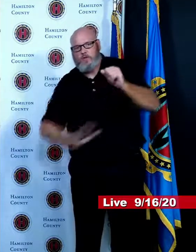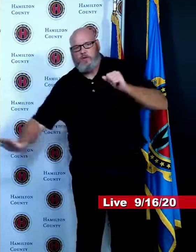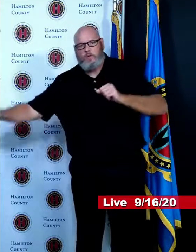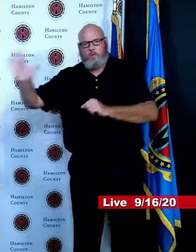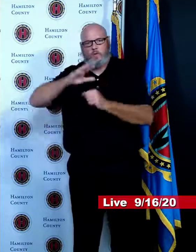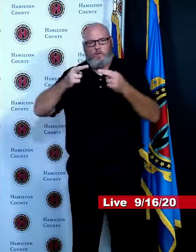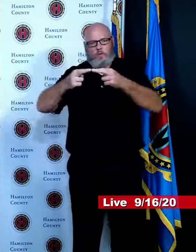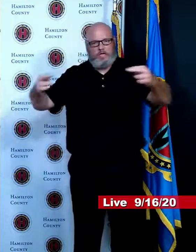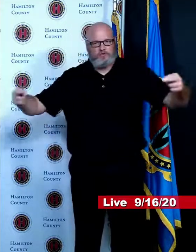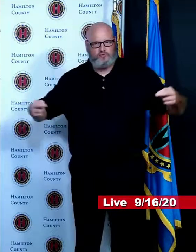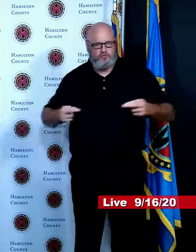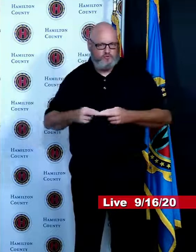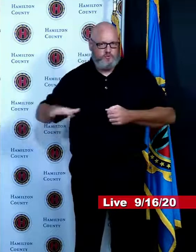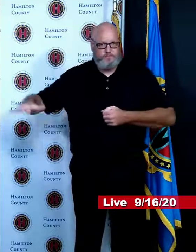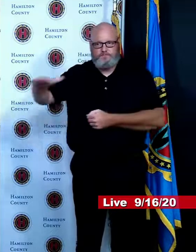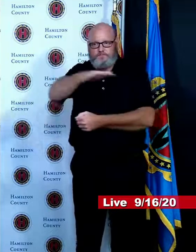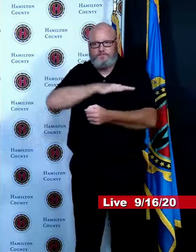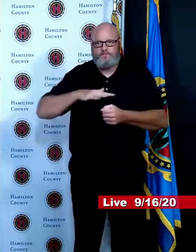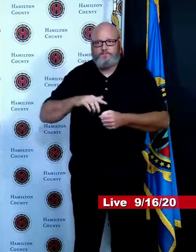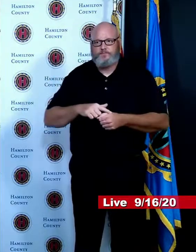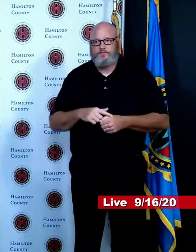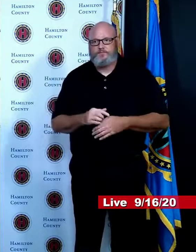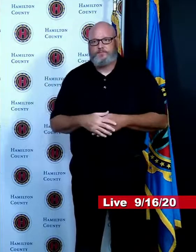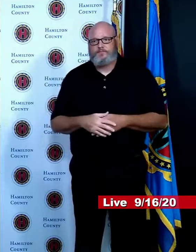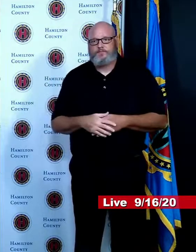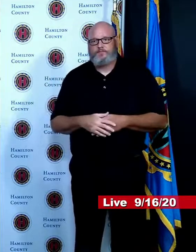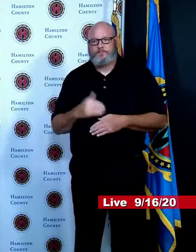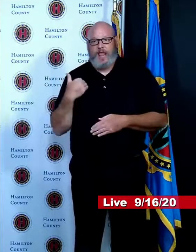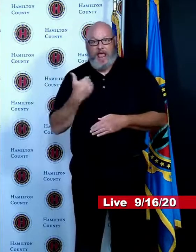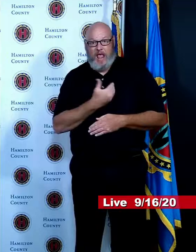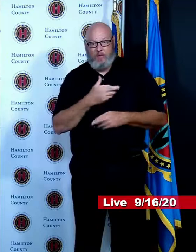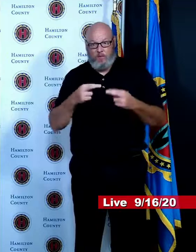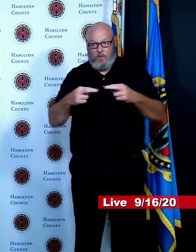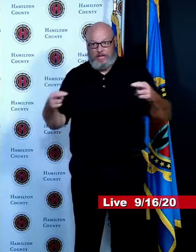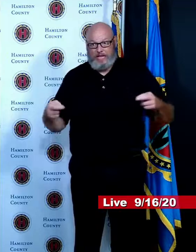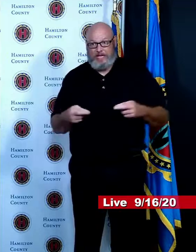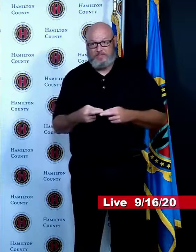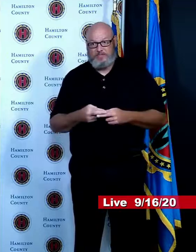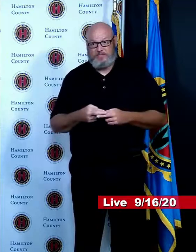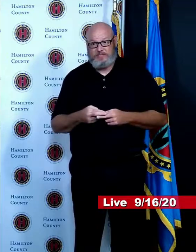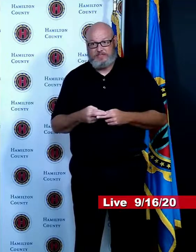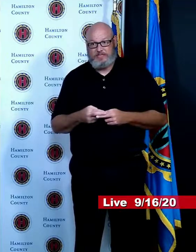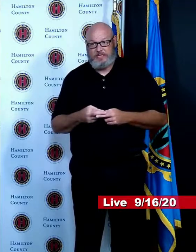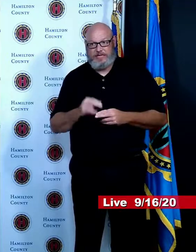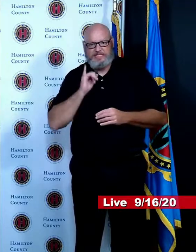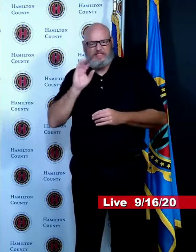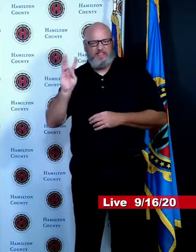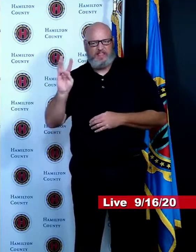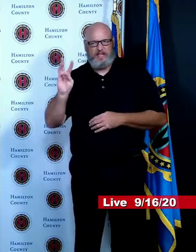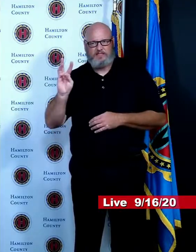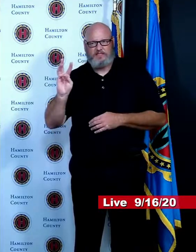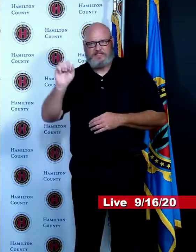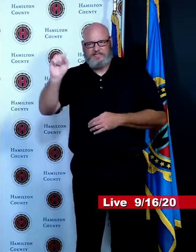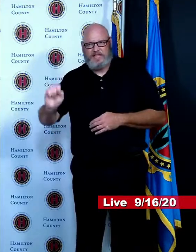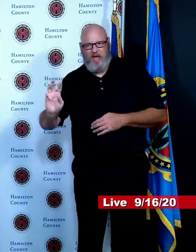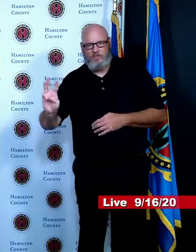of southwest Ohio we have three counties of southeast Indiana and four and three counties of northern Kentucky so we look at that